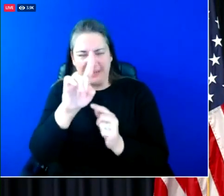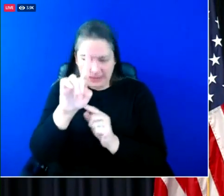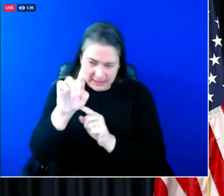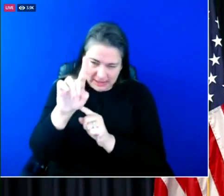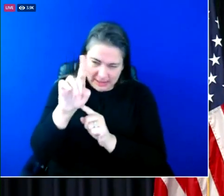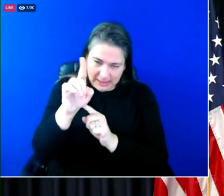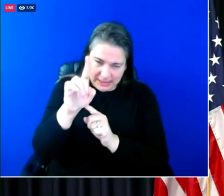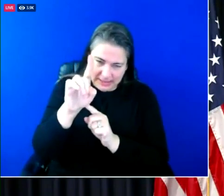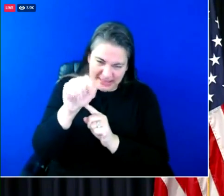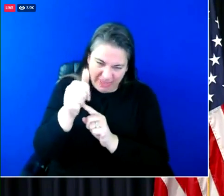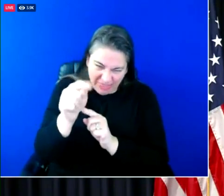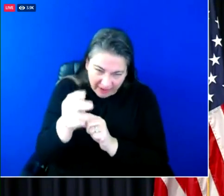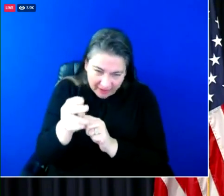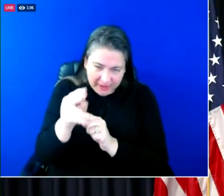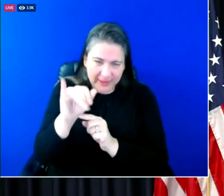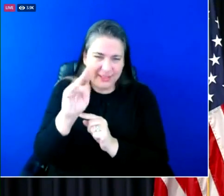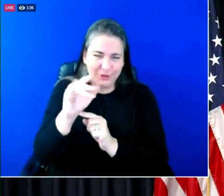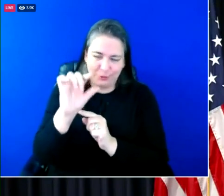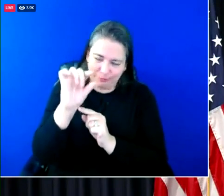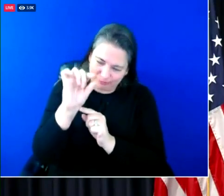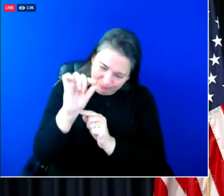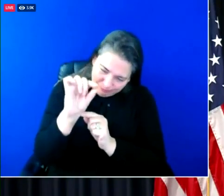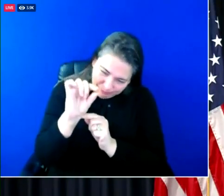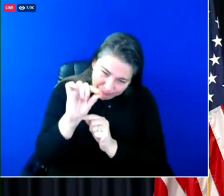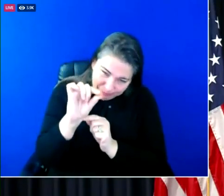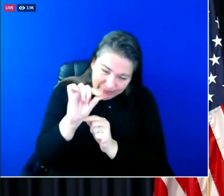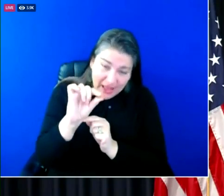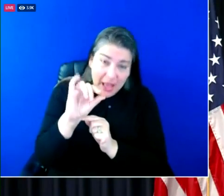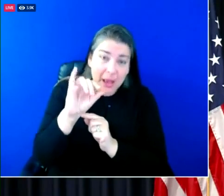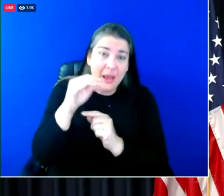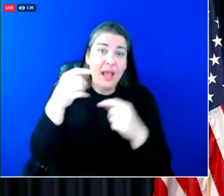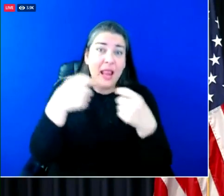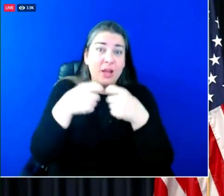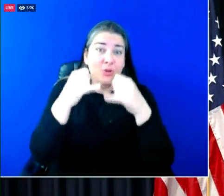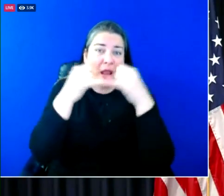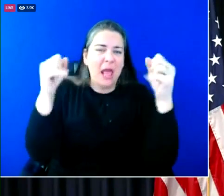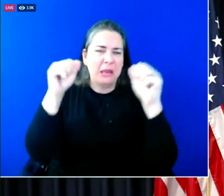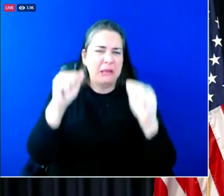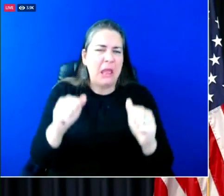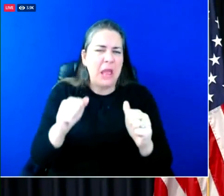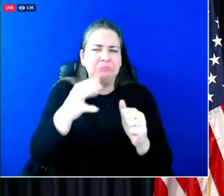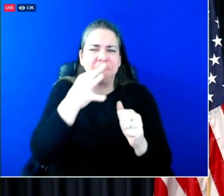accommodated on our power lines, certainly, and most of our tree and are